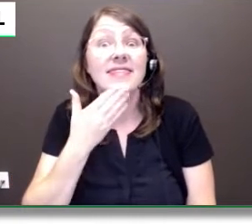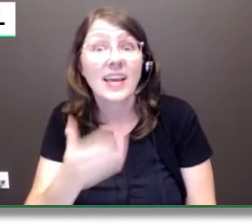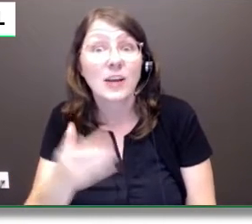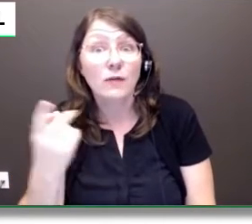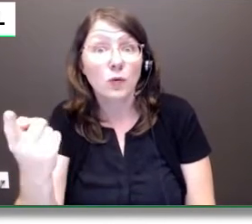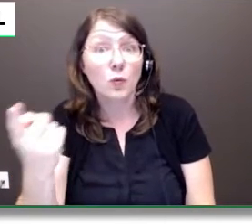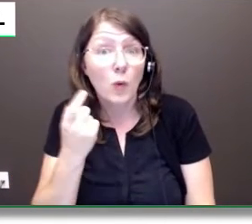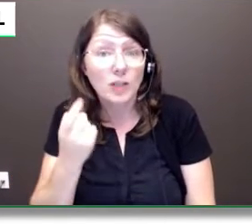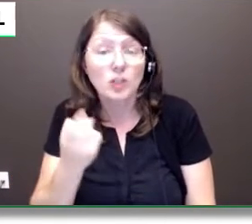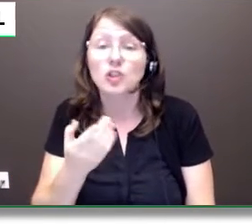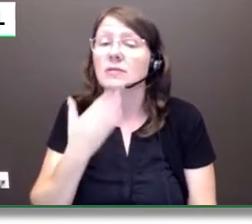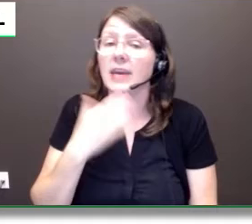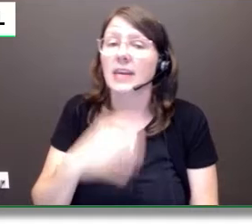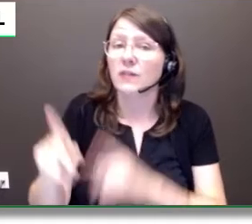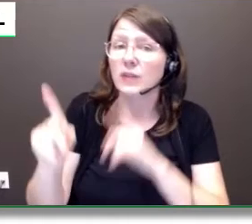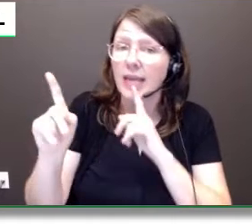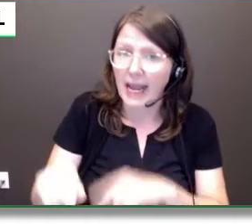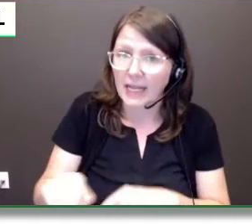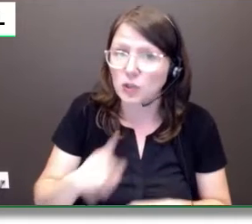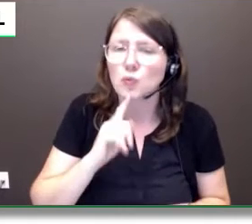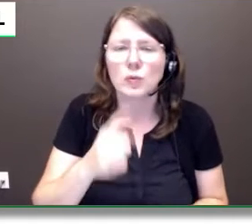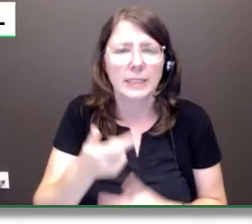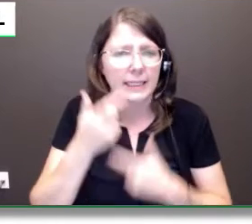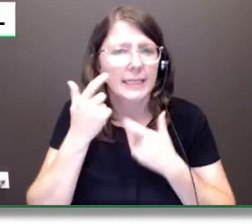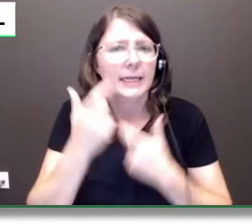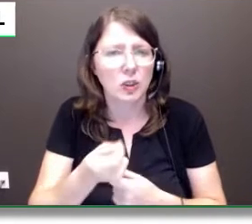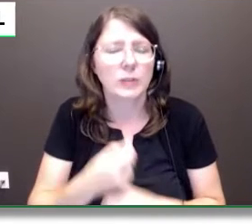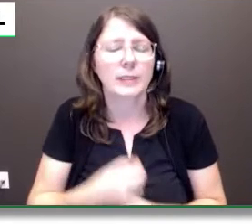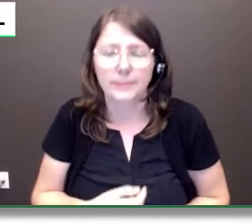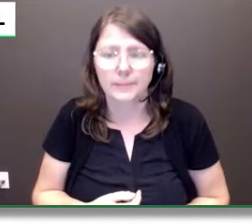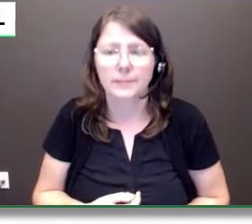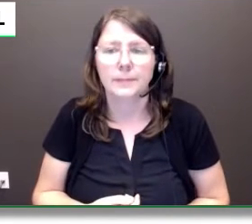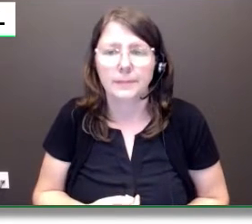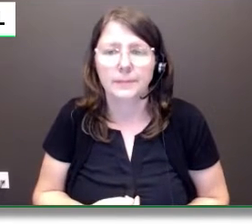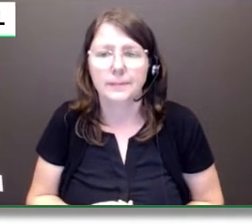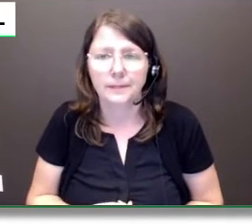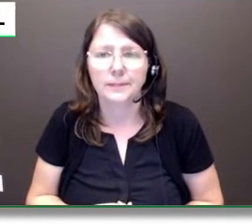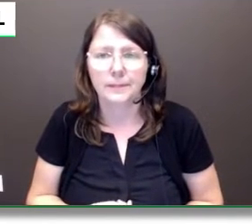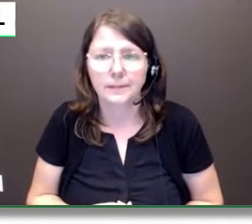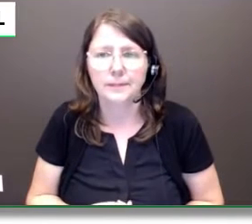Yes uh you know I feel the good connection where you know